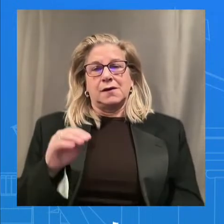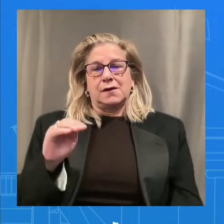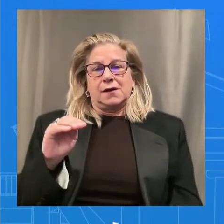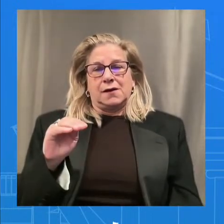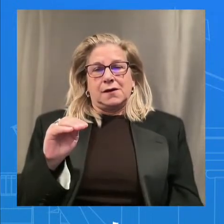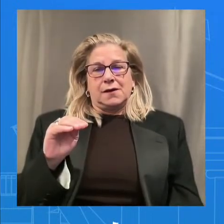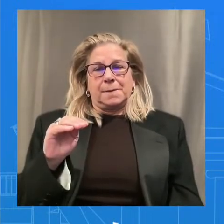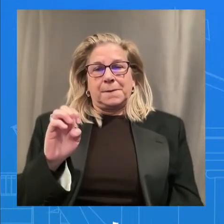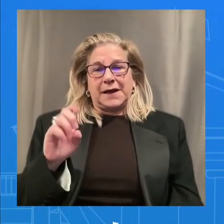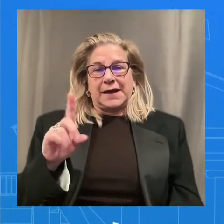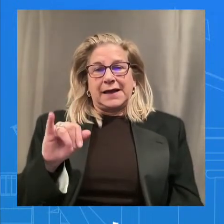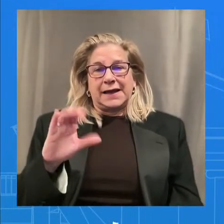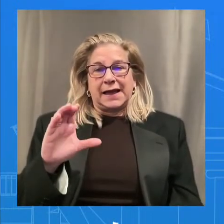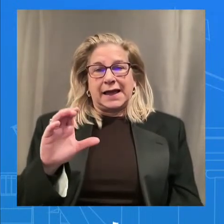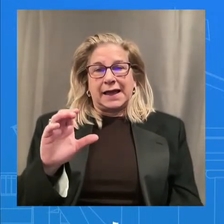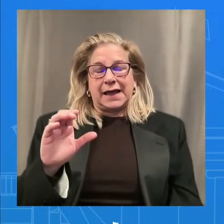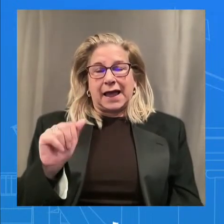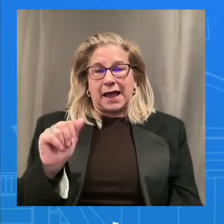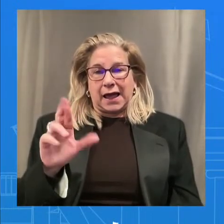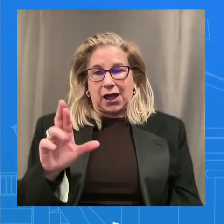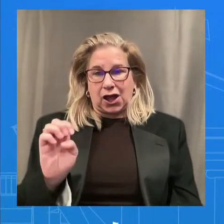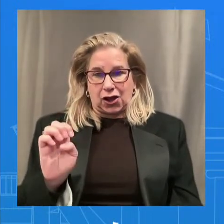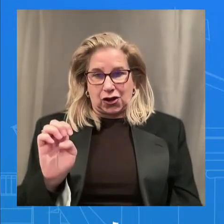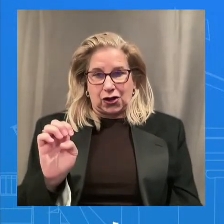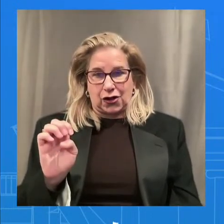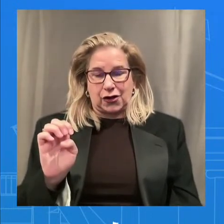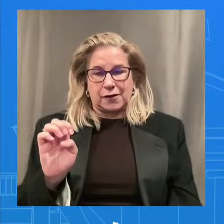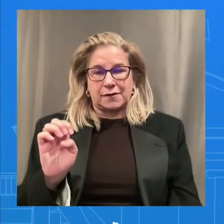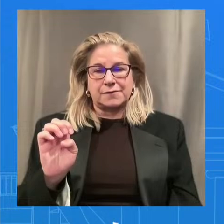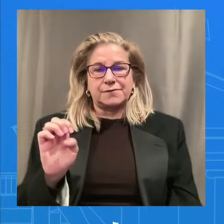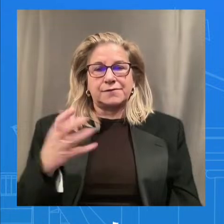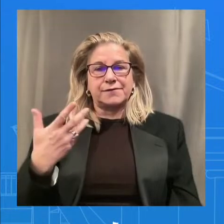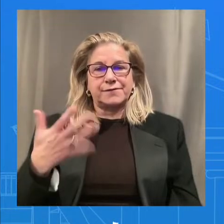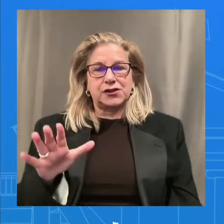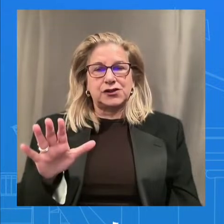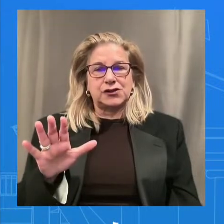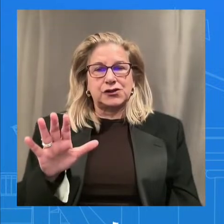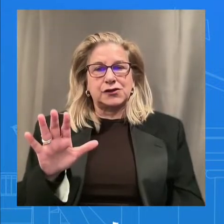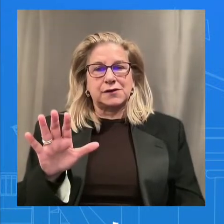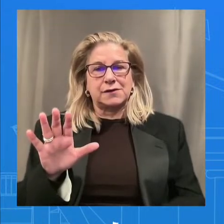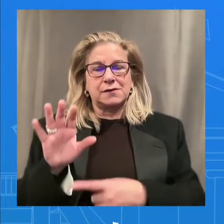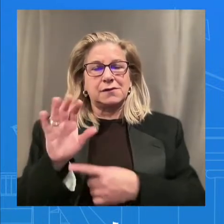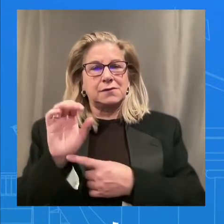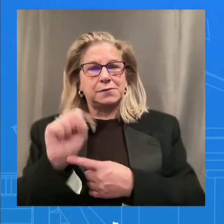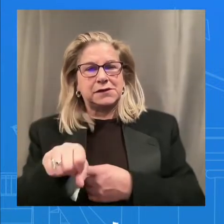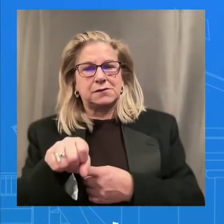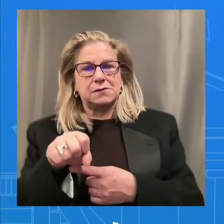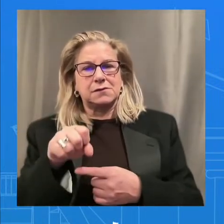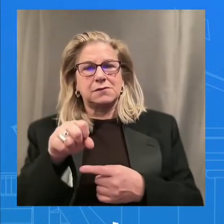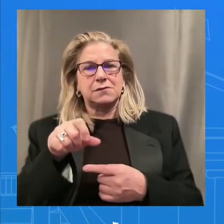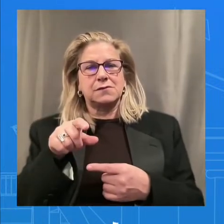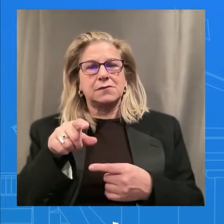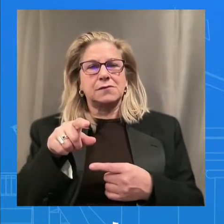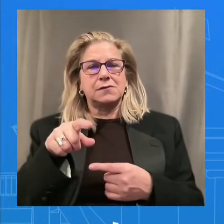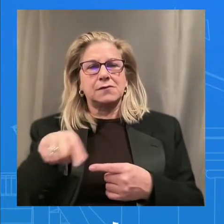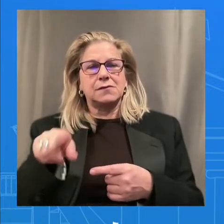Now you see Medicare is able to make negotiations. I -- I think you -- you remember, about a year or so ago,